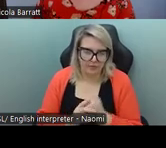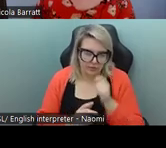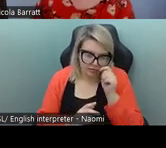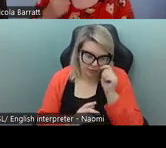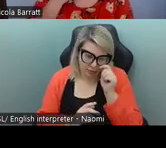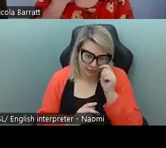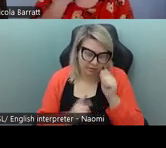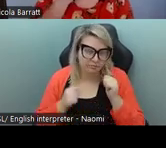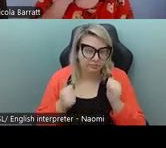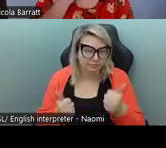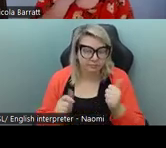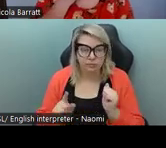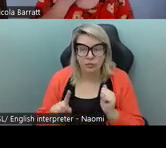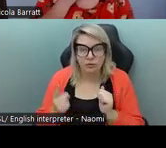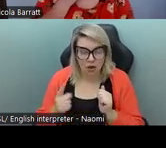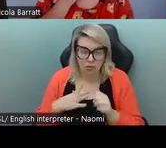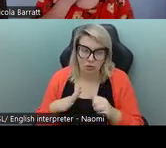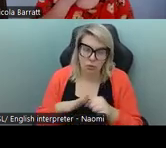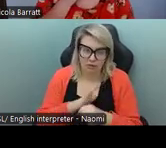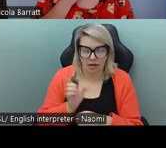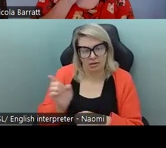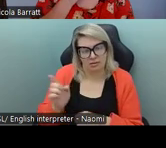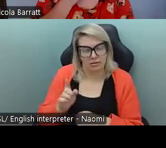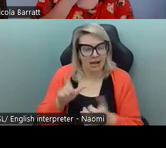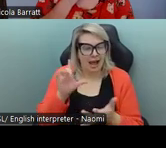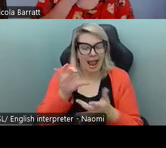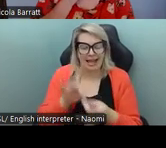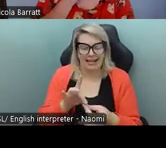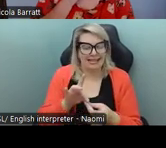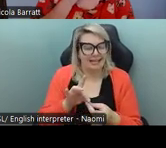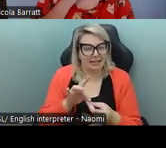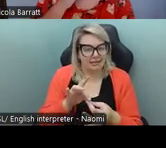First up, we're going to look at why you should be using LinkedIn or could be using LinkedIn.